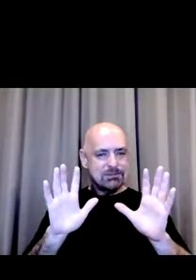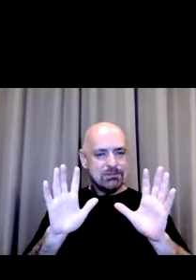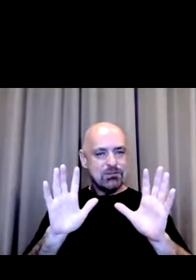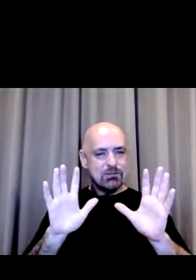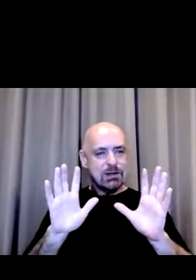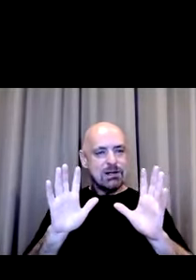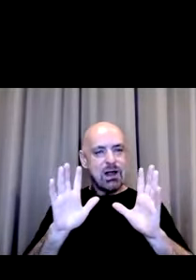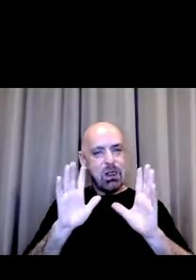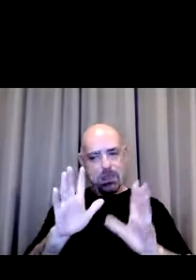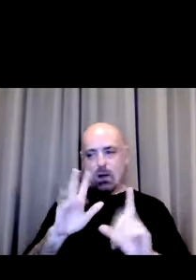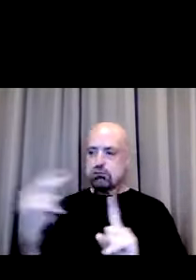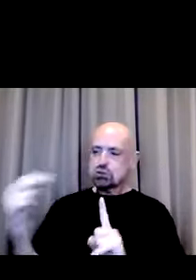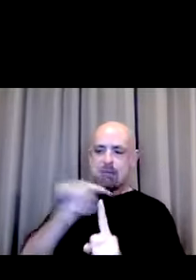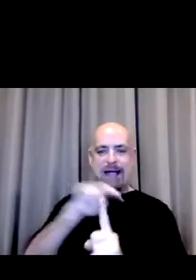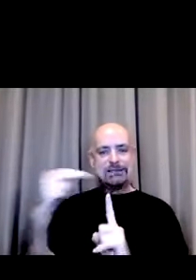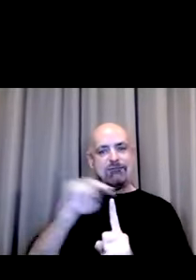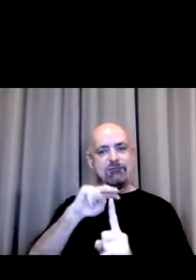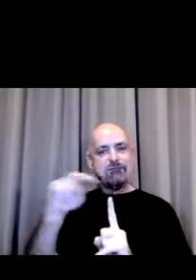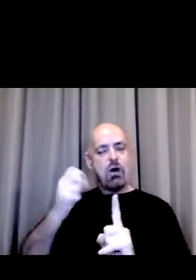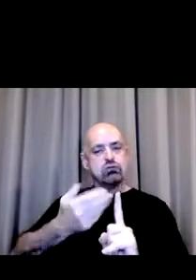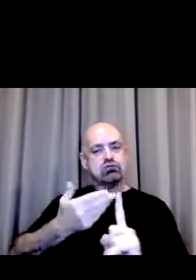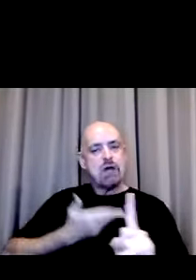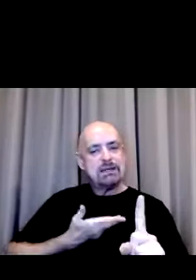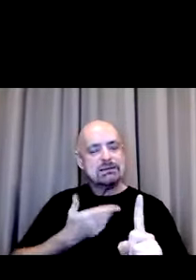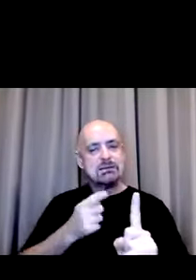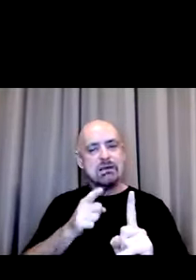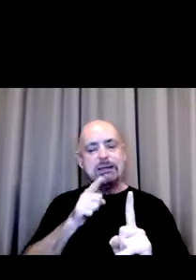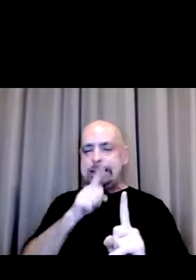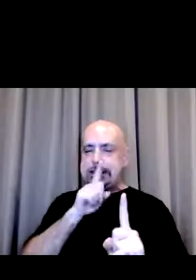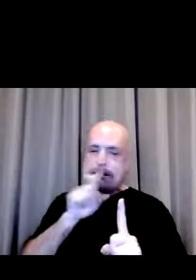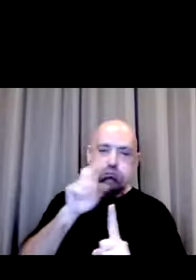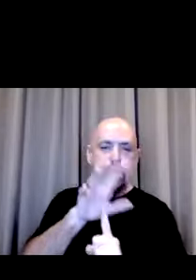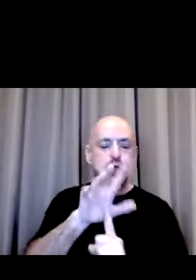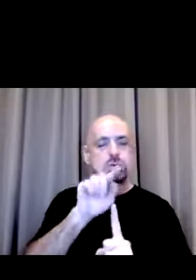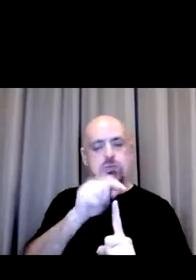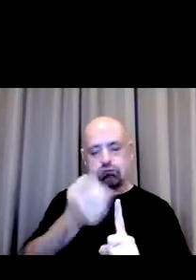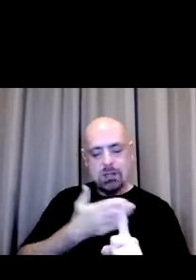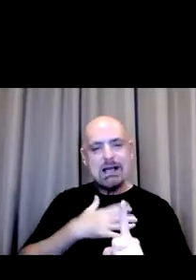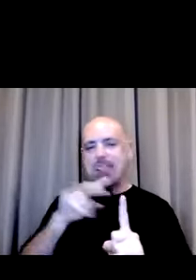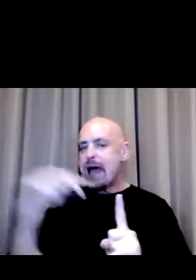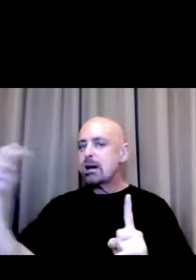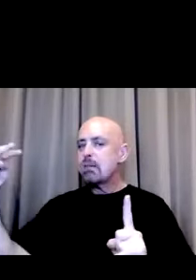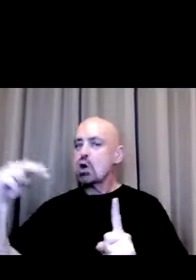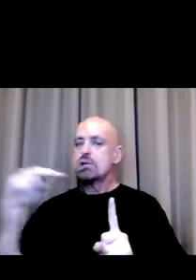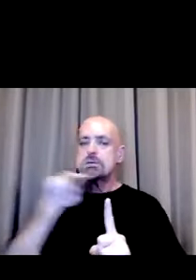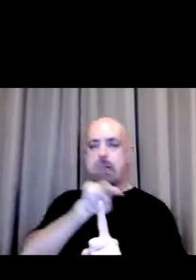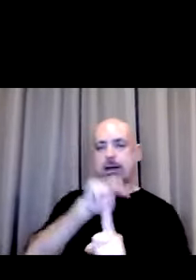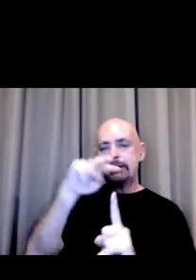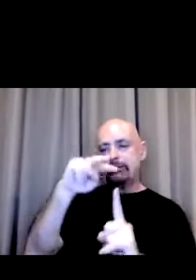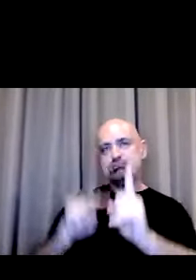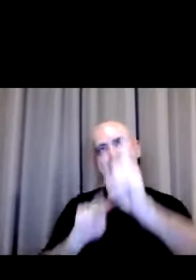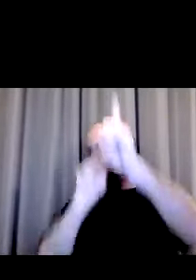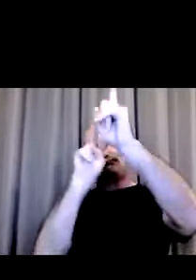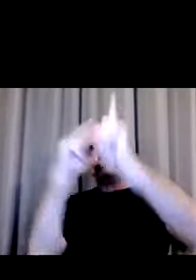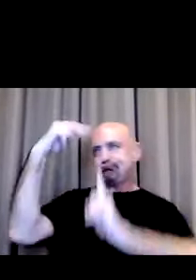long time from my own student days in fact and this is a fantastic occasion in my favourite